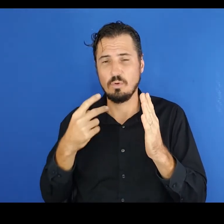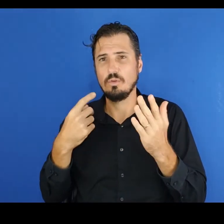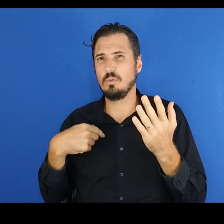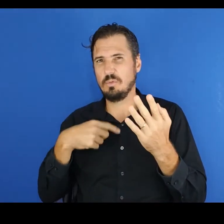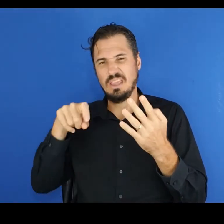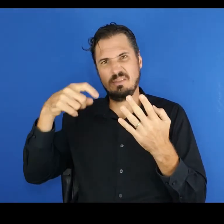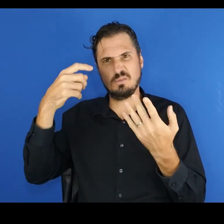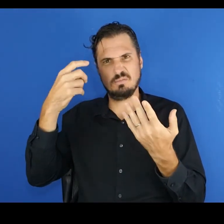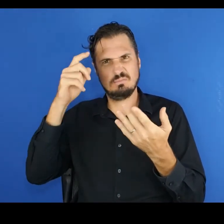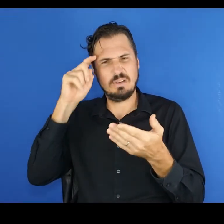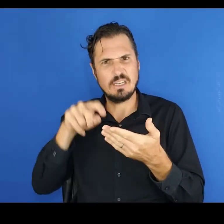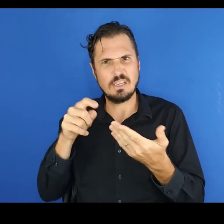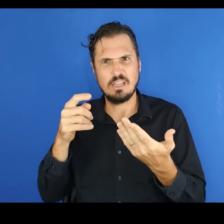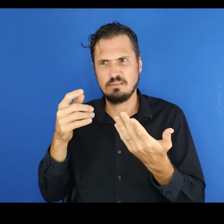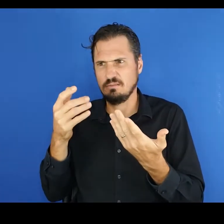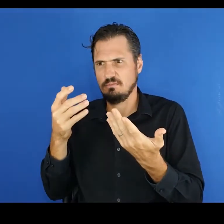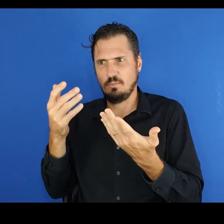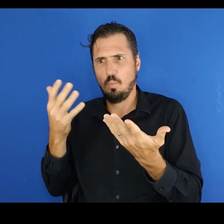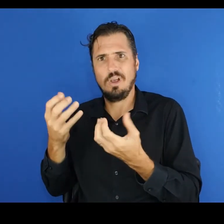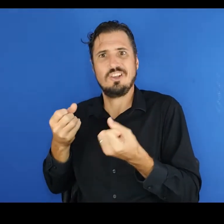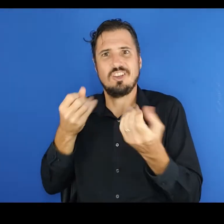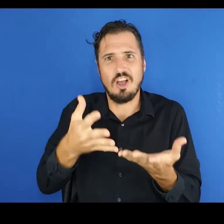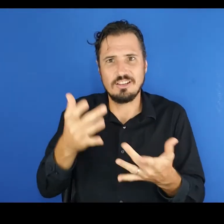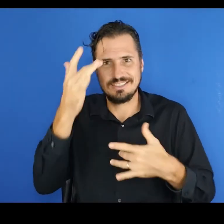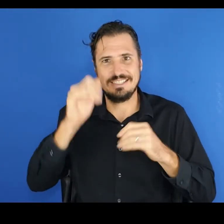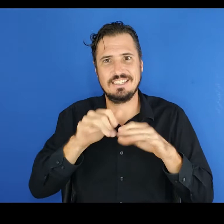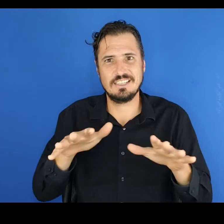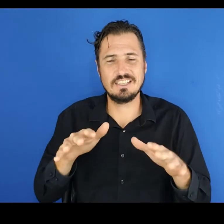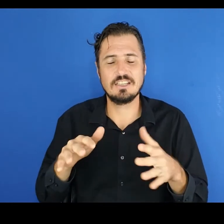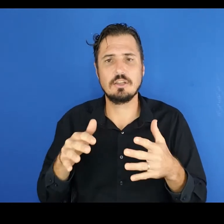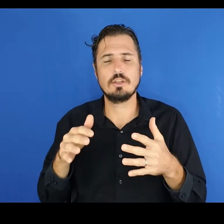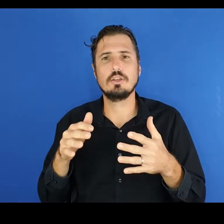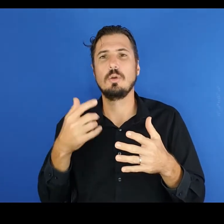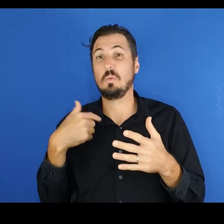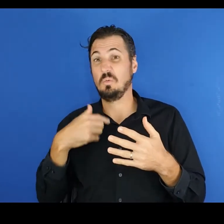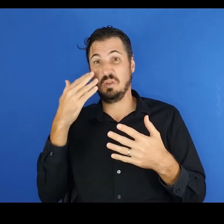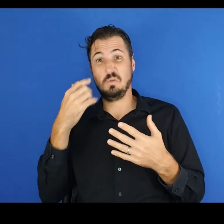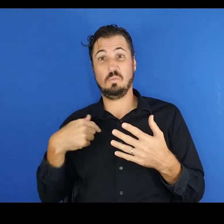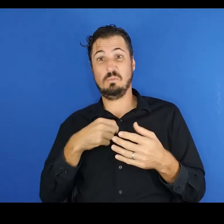the current tier chart was created many months ago, when we were in a different situation